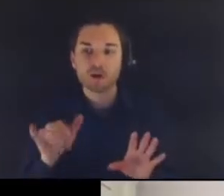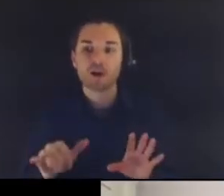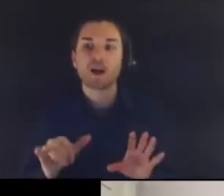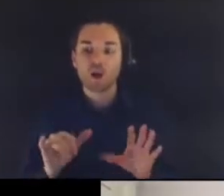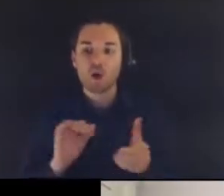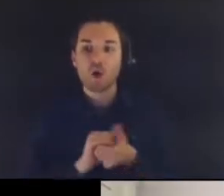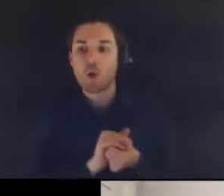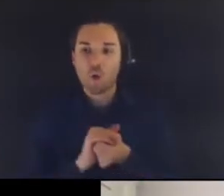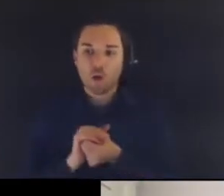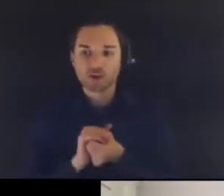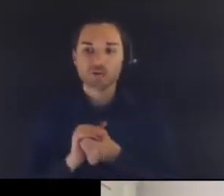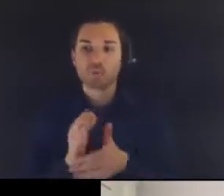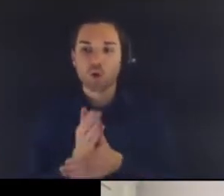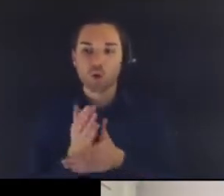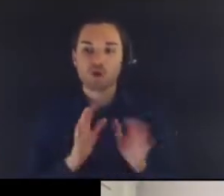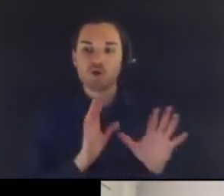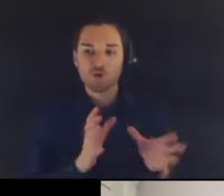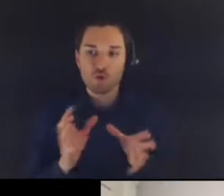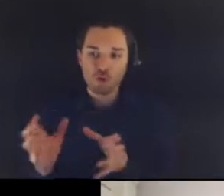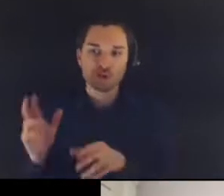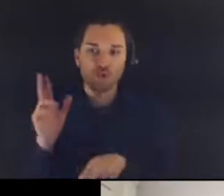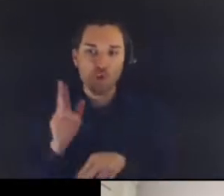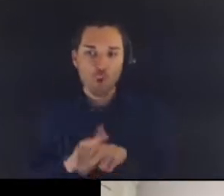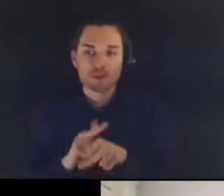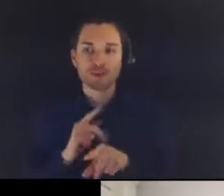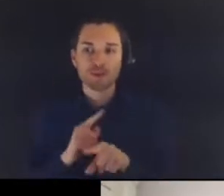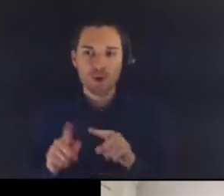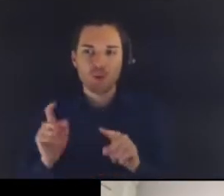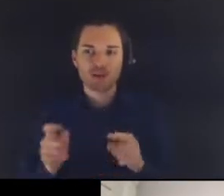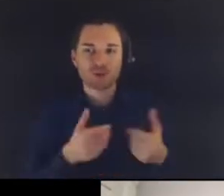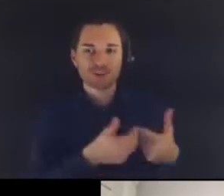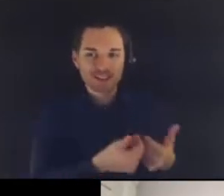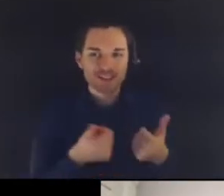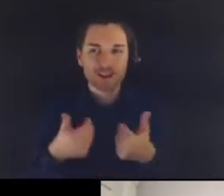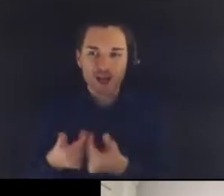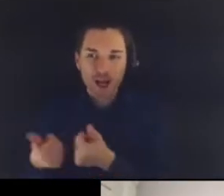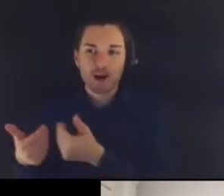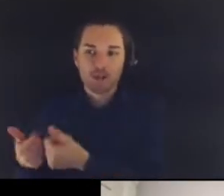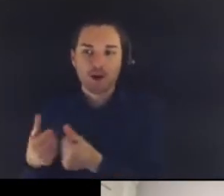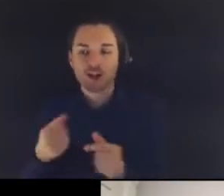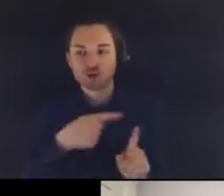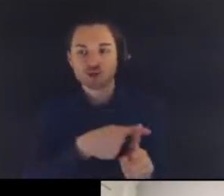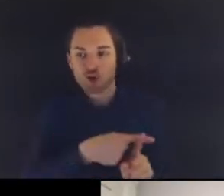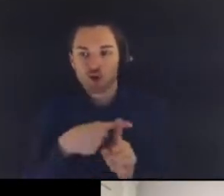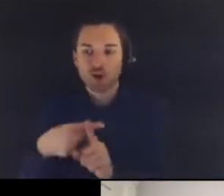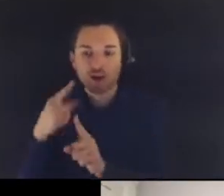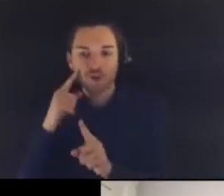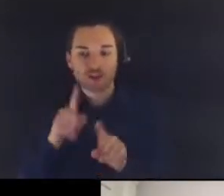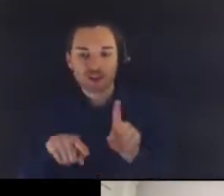why we need to keep these things separate in specific communities.